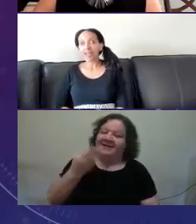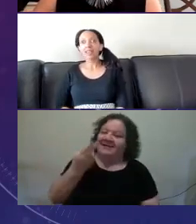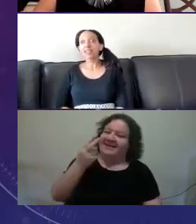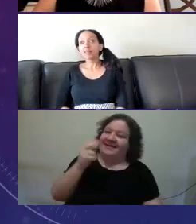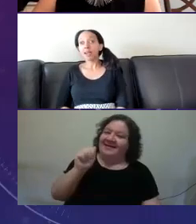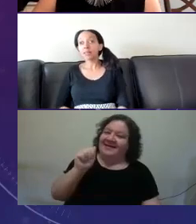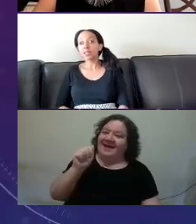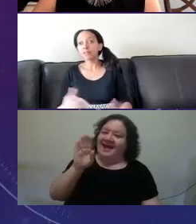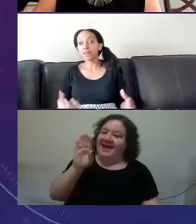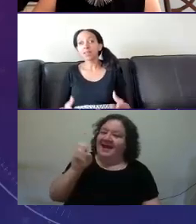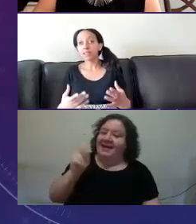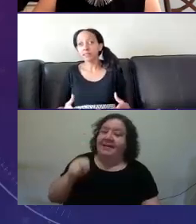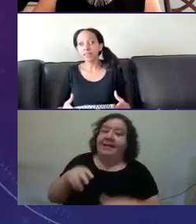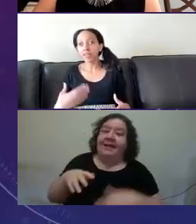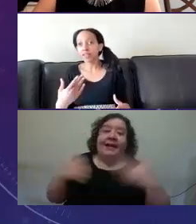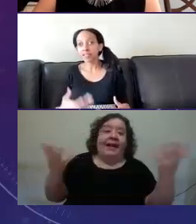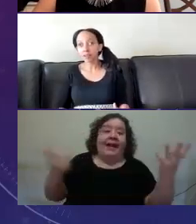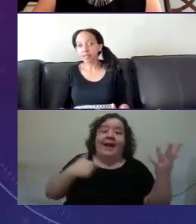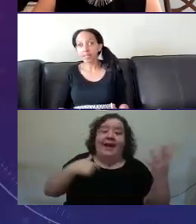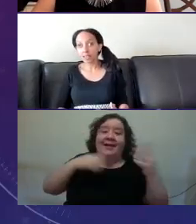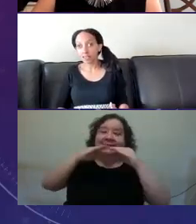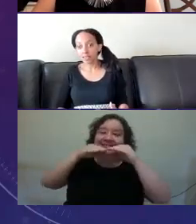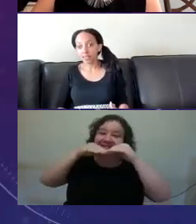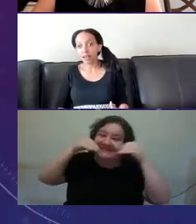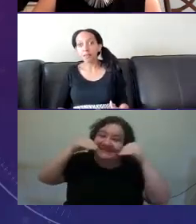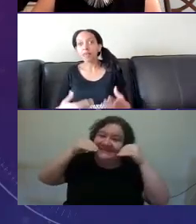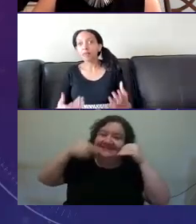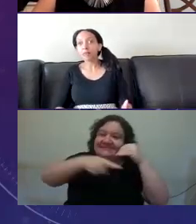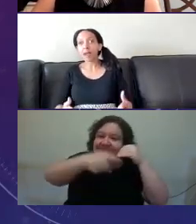sometimes you feel alone doing these presentations but when people ask